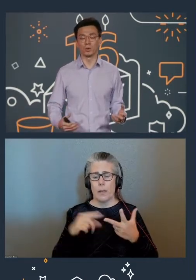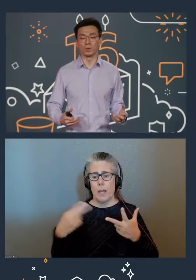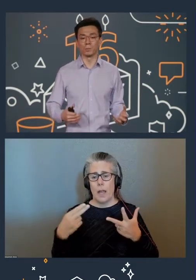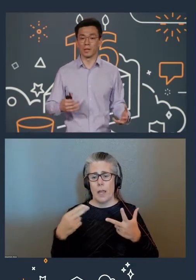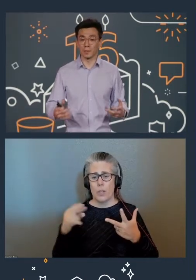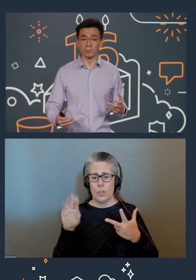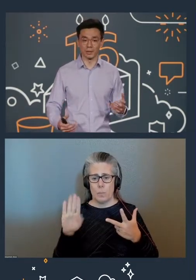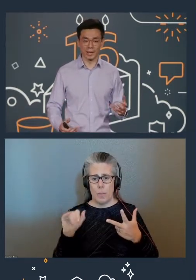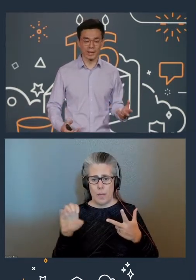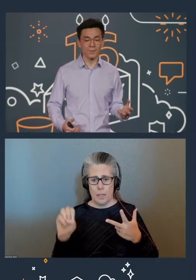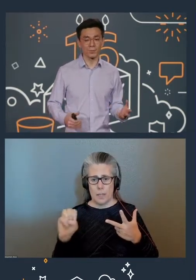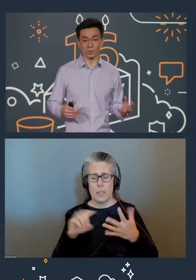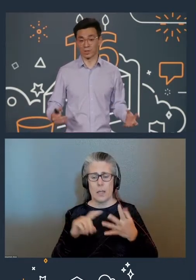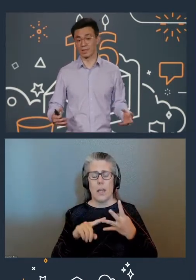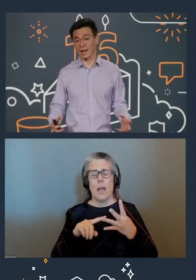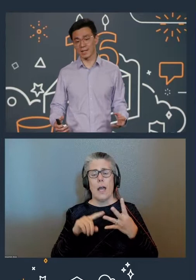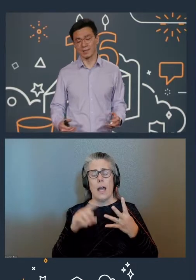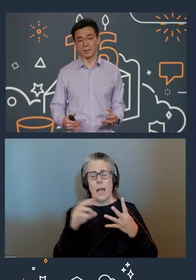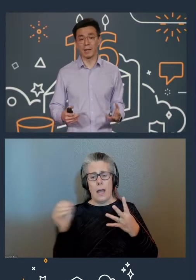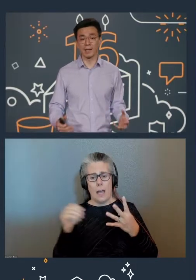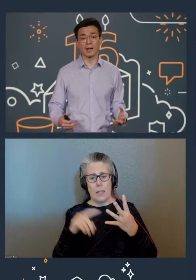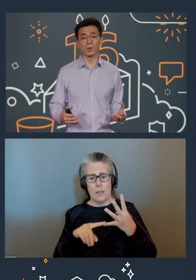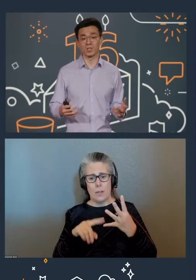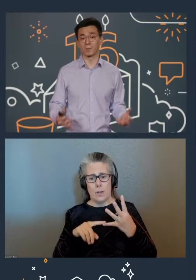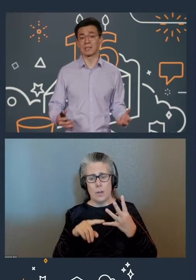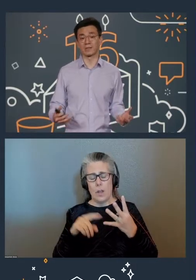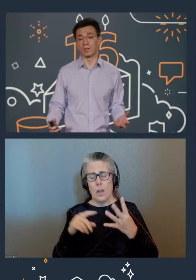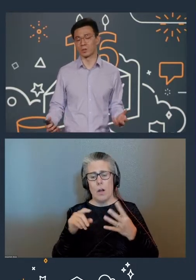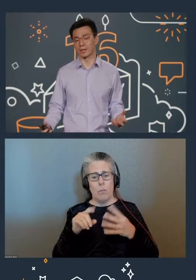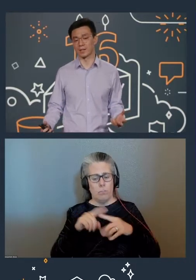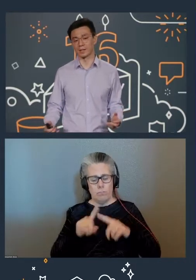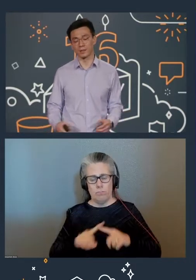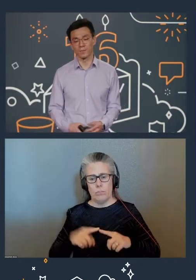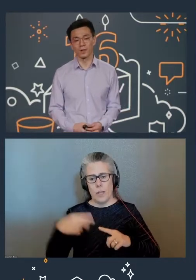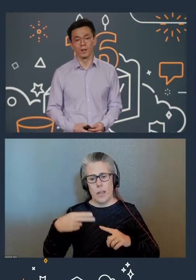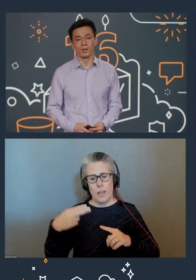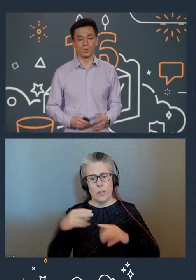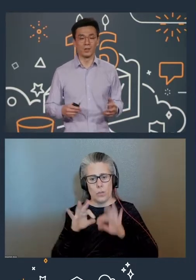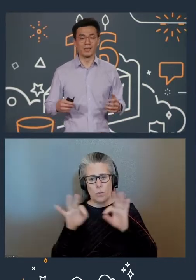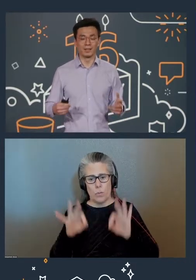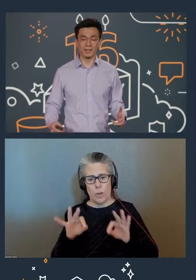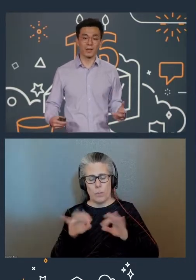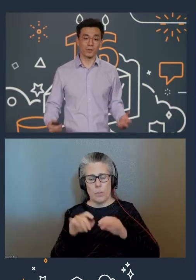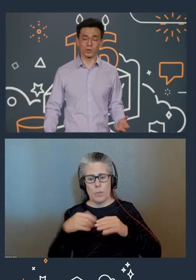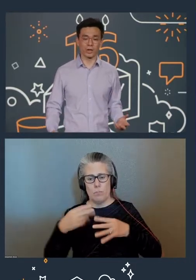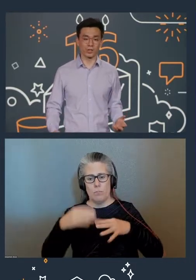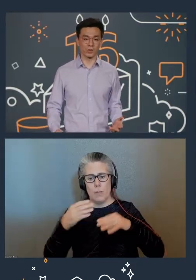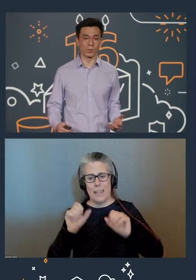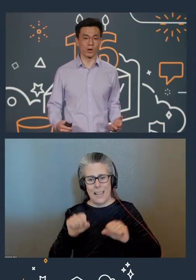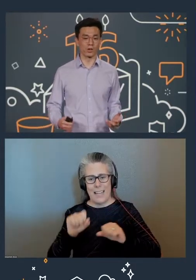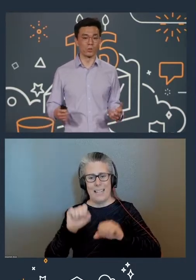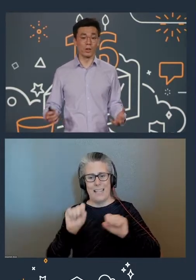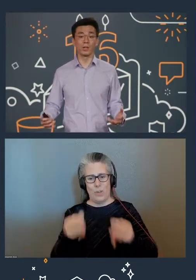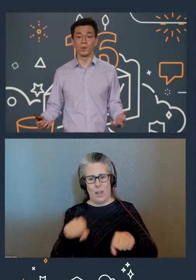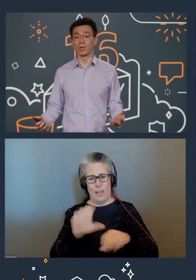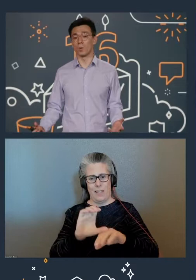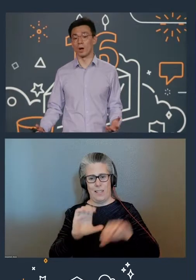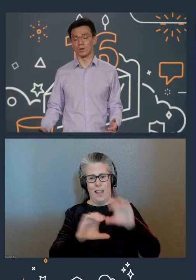to plug and play your stack any on your specific use cases. So this infrastructure worked really, really well